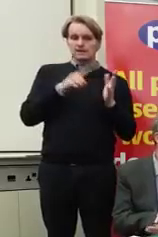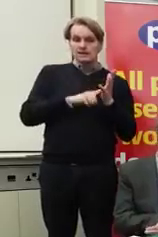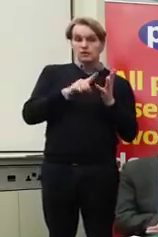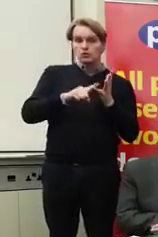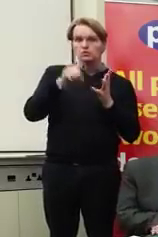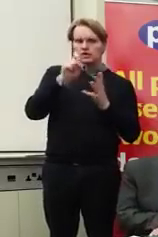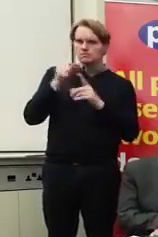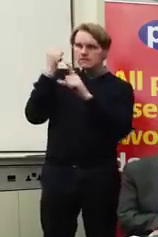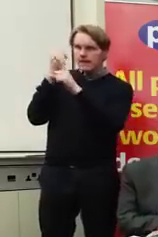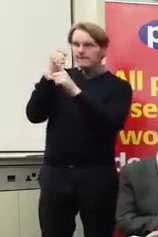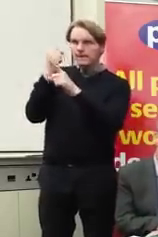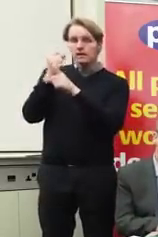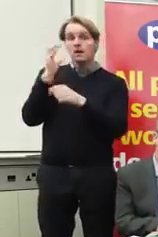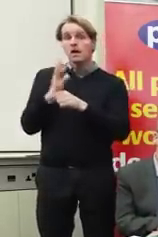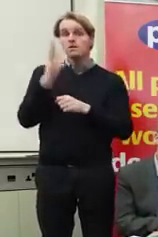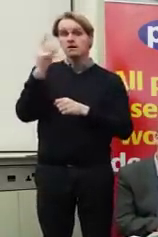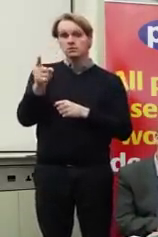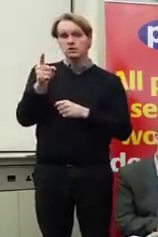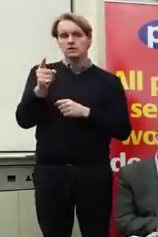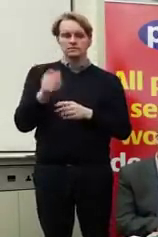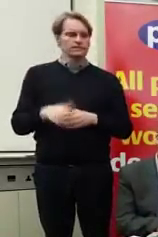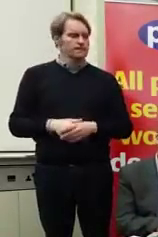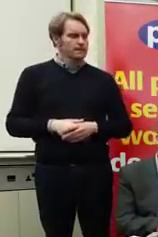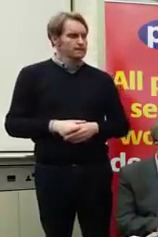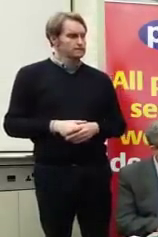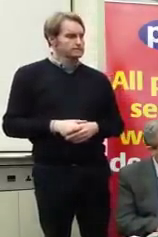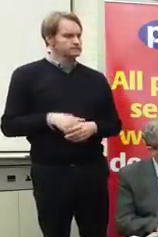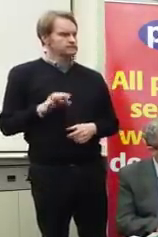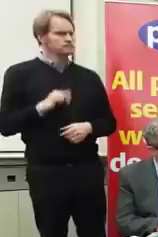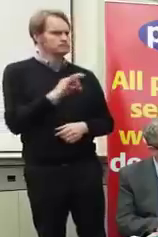Excellent. John, Carillion, does it not show that